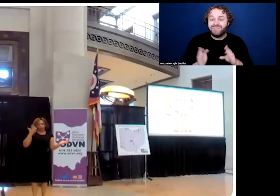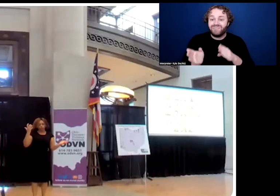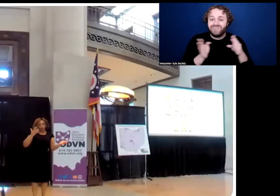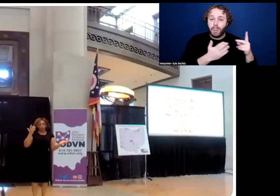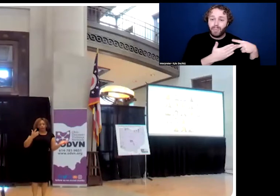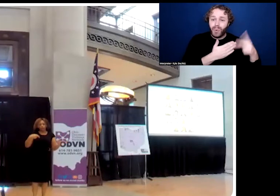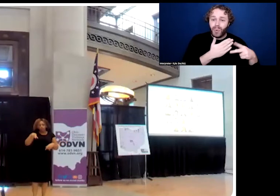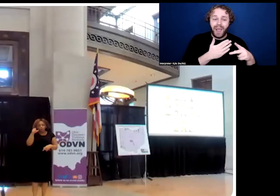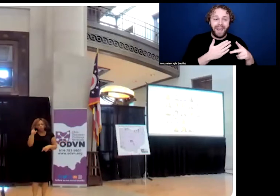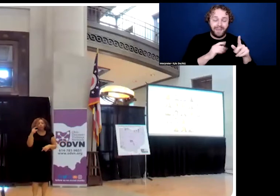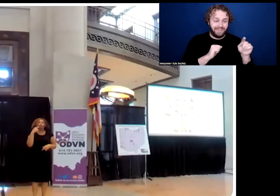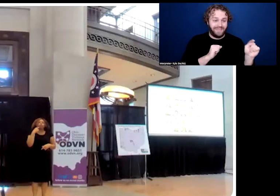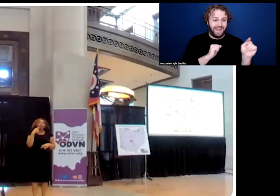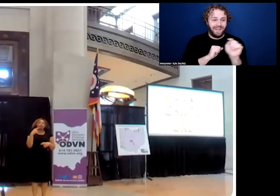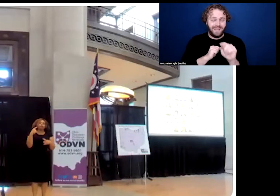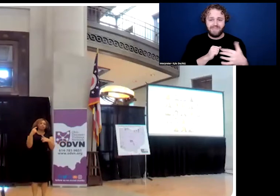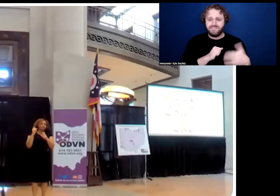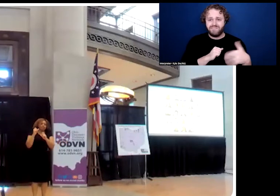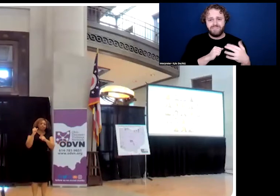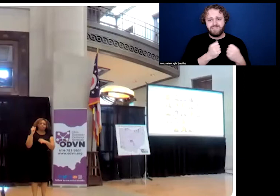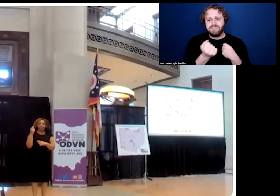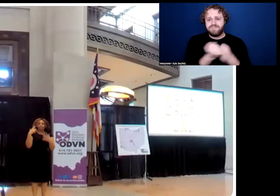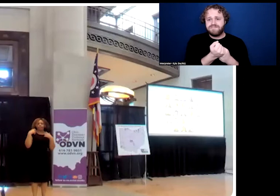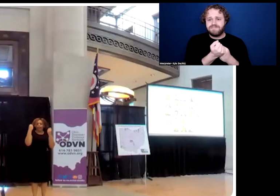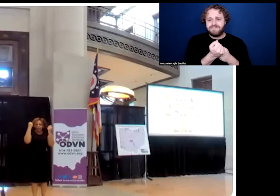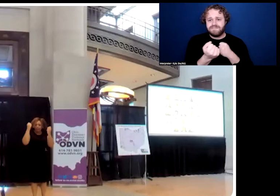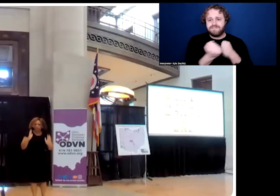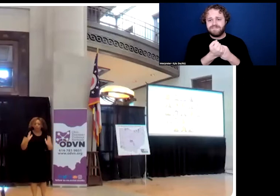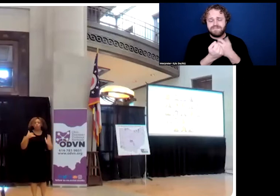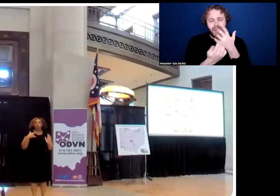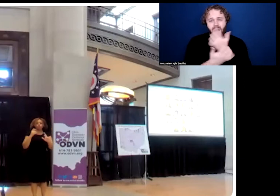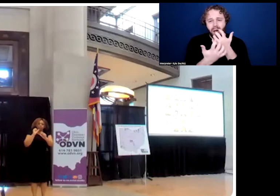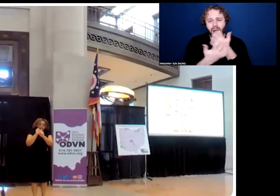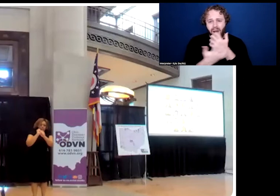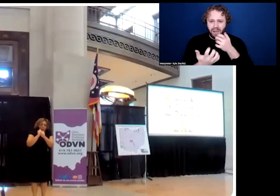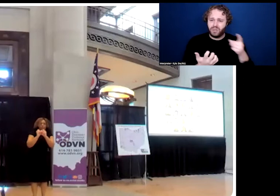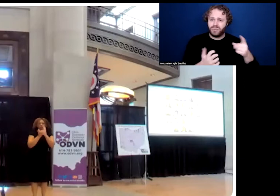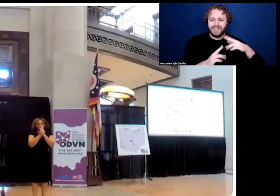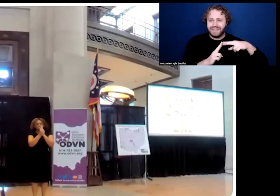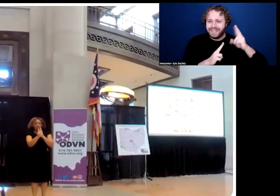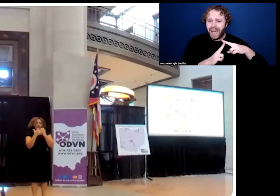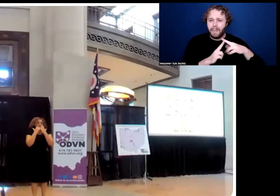You are the unsung heroes of this team, the highly skilled, passionate and committed leaders